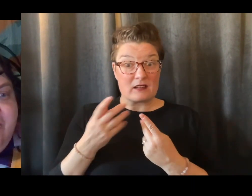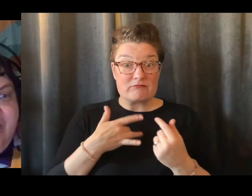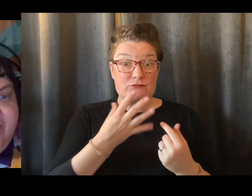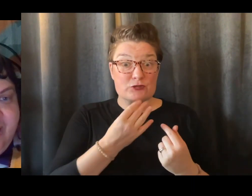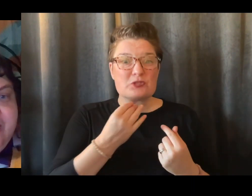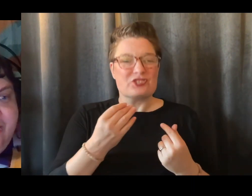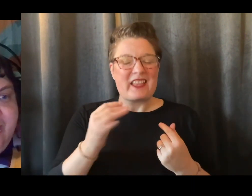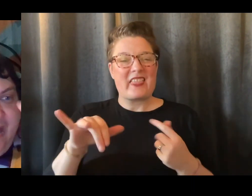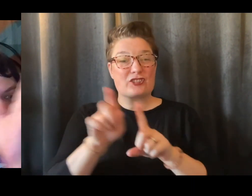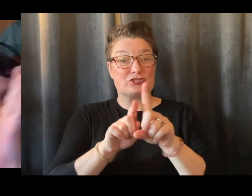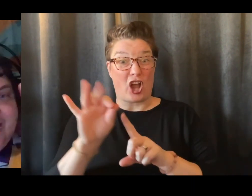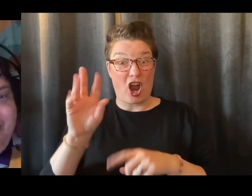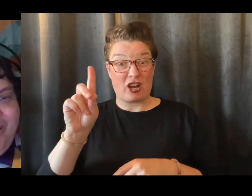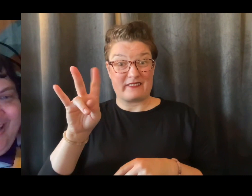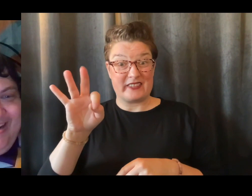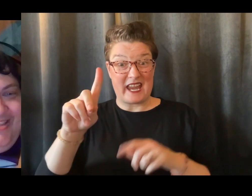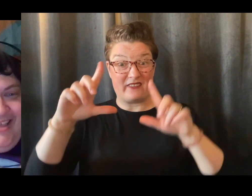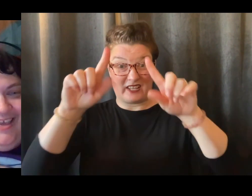You know, like the A like accentuating the A in it.